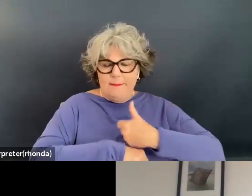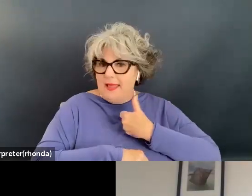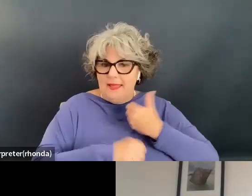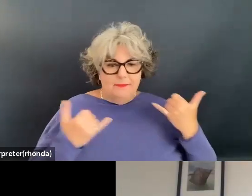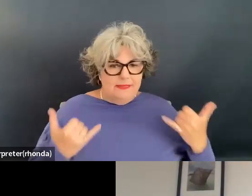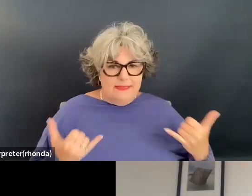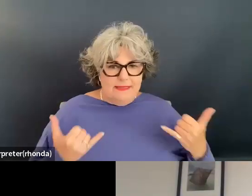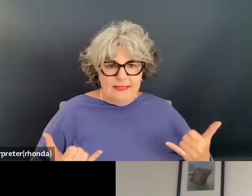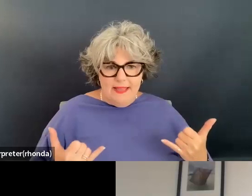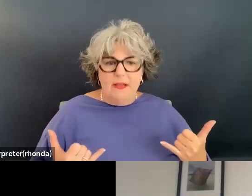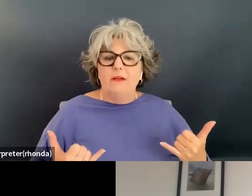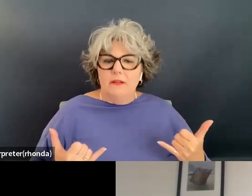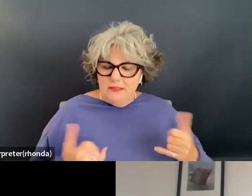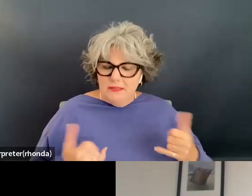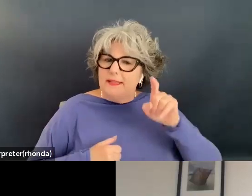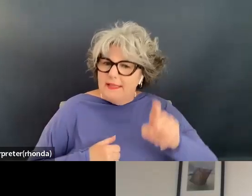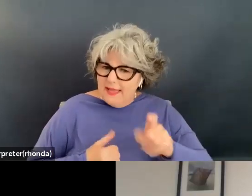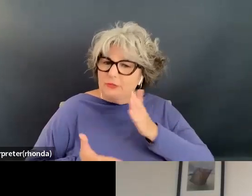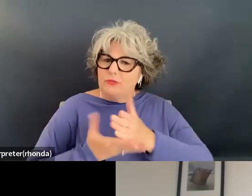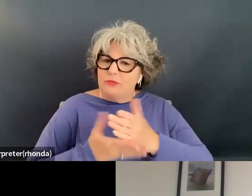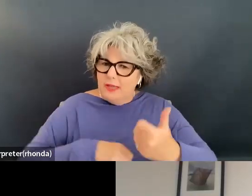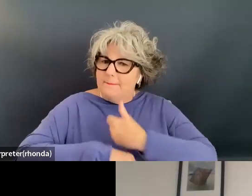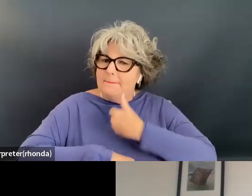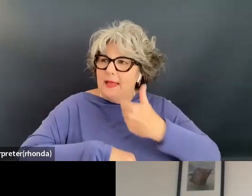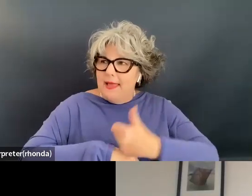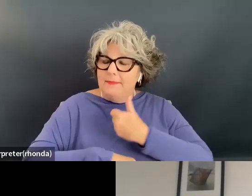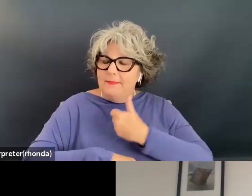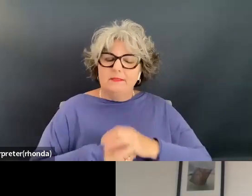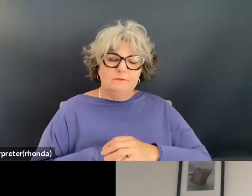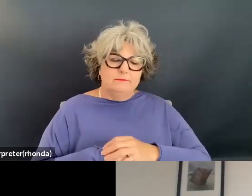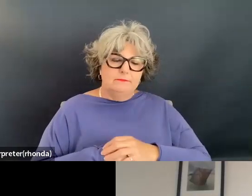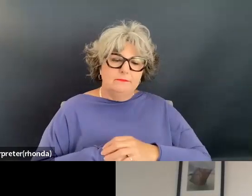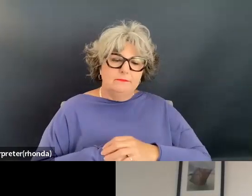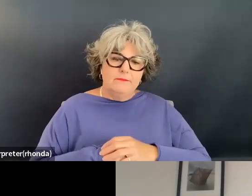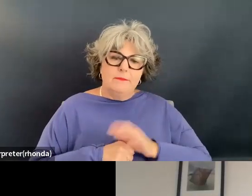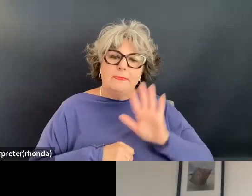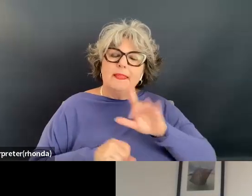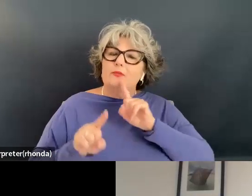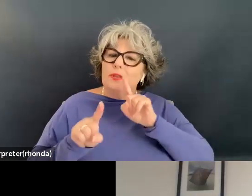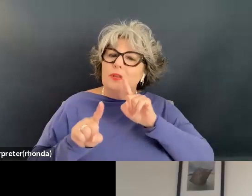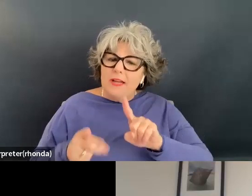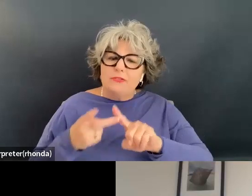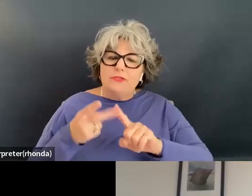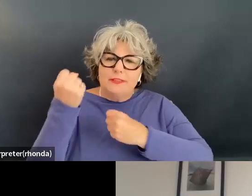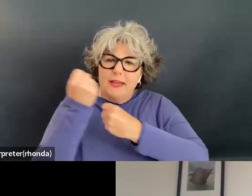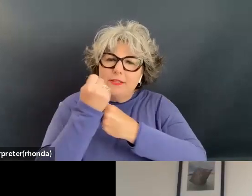He has to stop that. And I think that reaction, that support, means a lot,